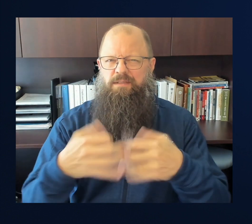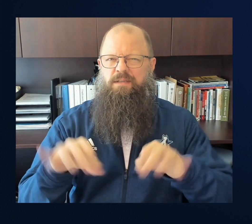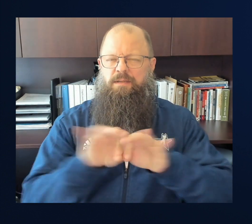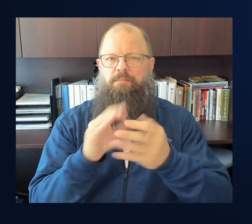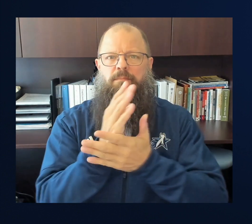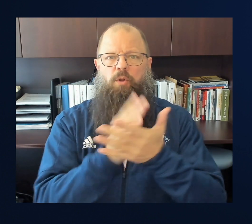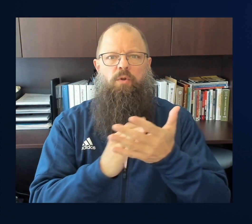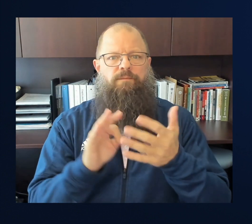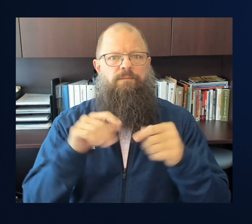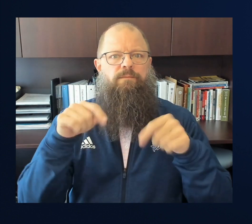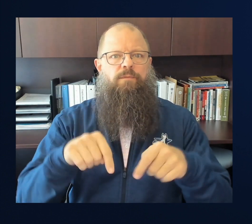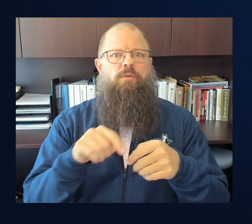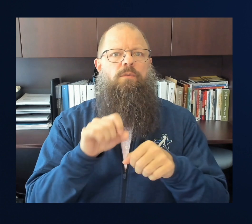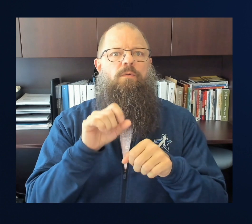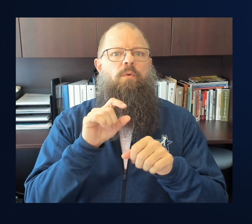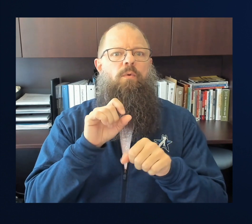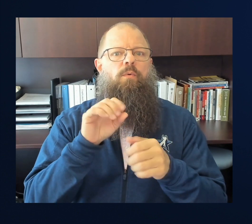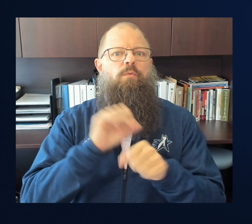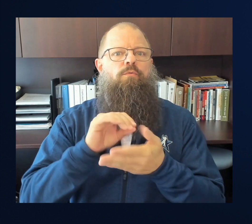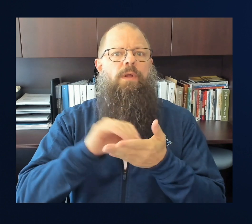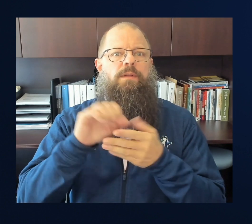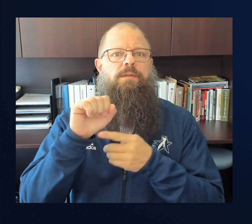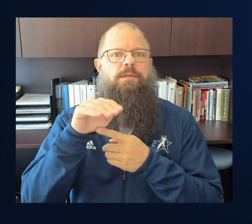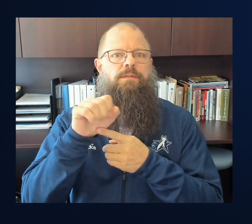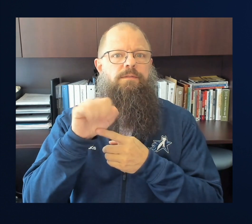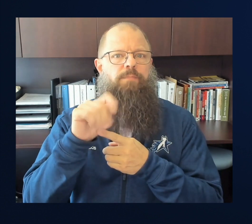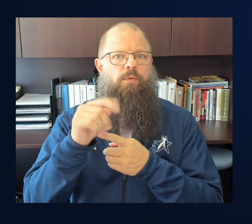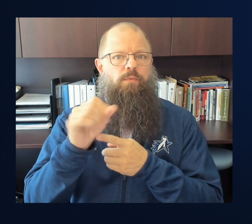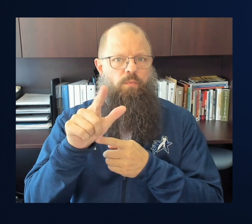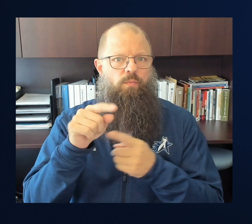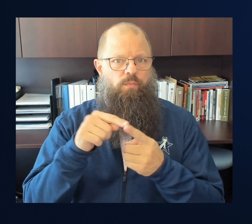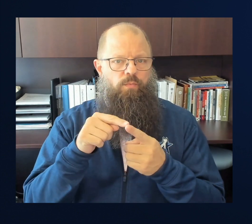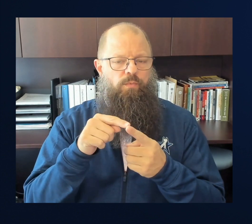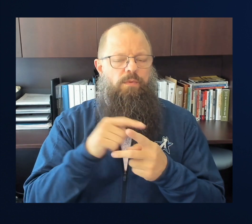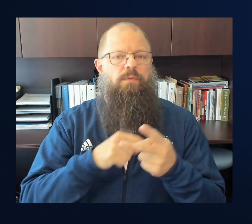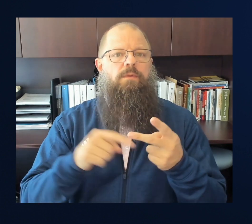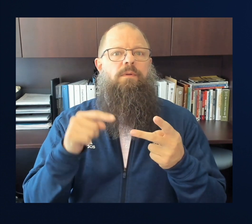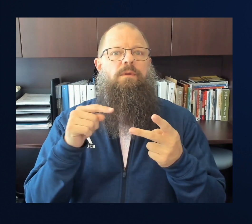should be working collaboratively, that is a large component of writing these SMART